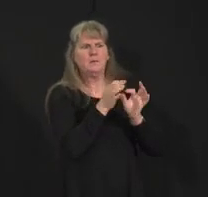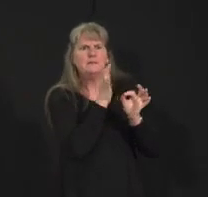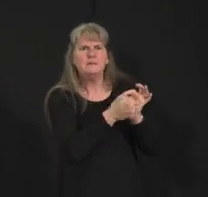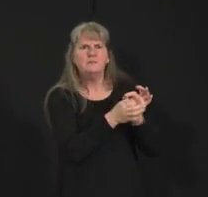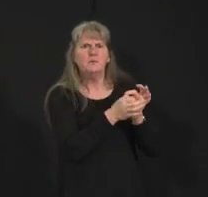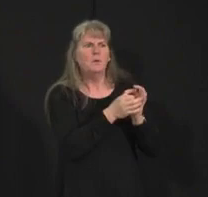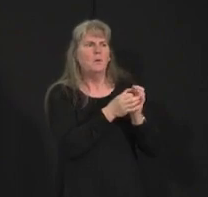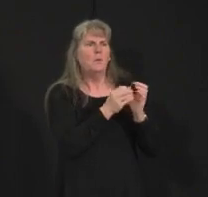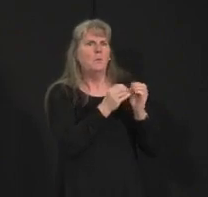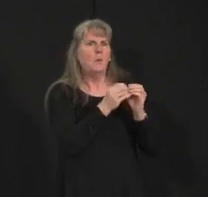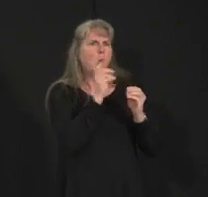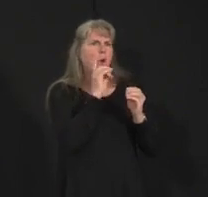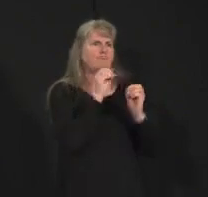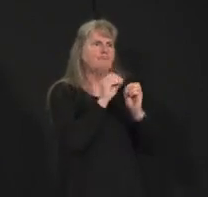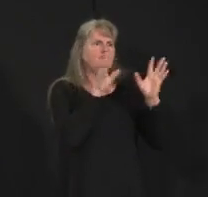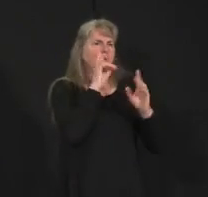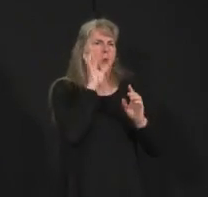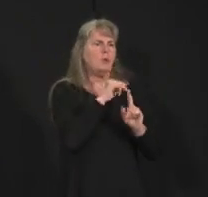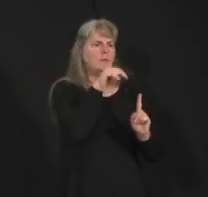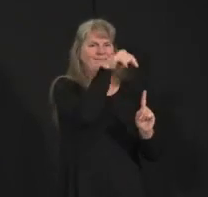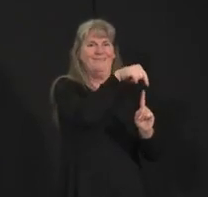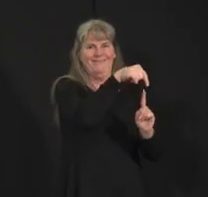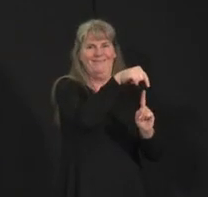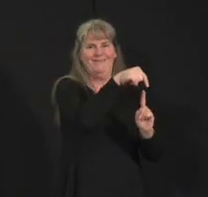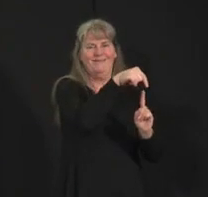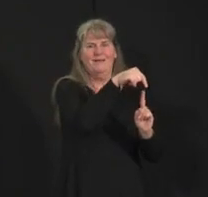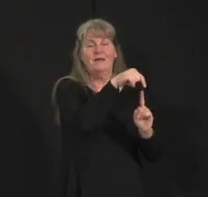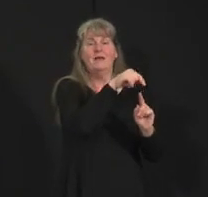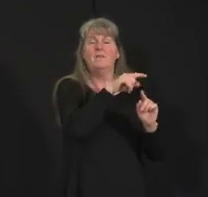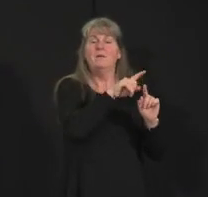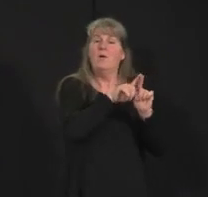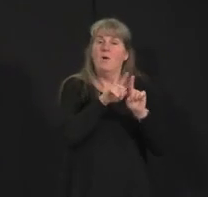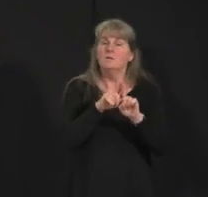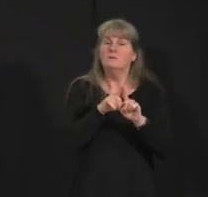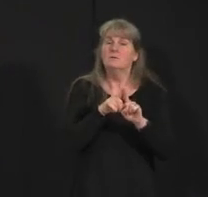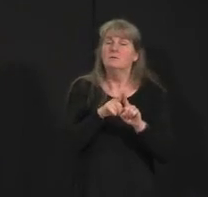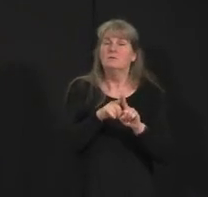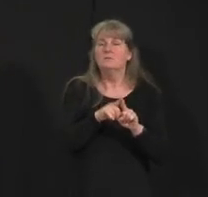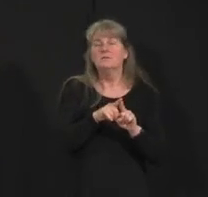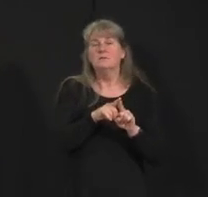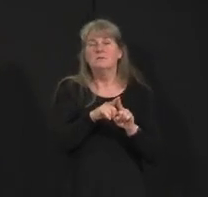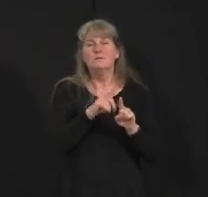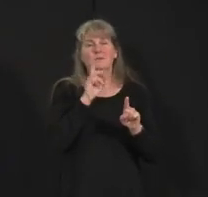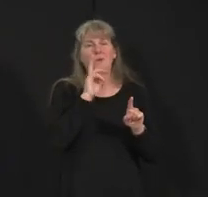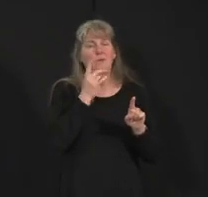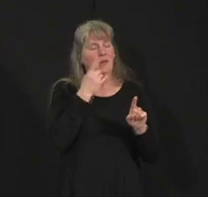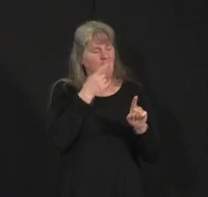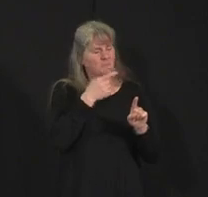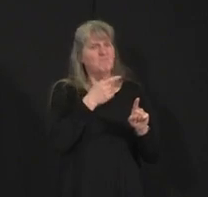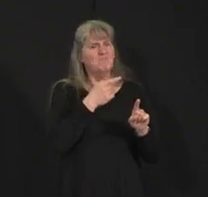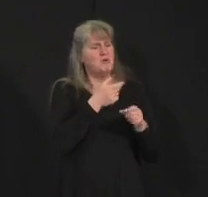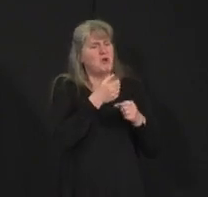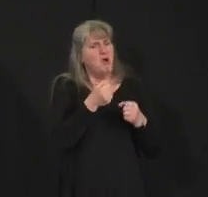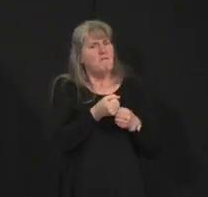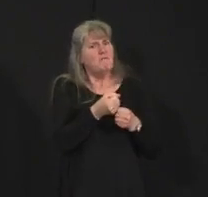complicated that might get. But at the same time, we are still very confident in that